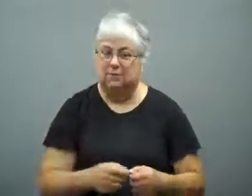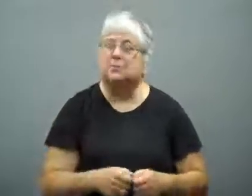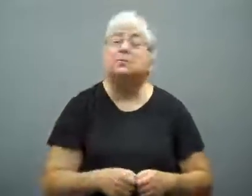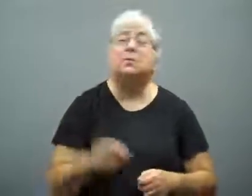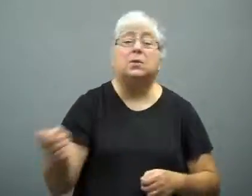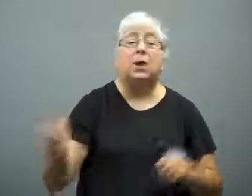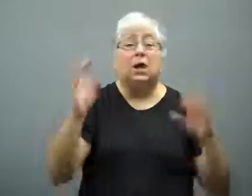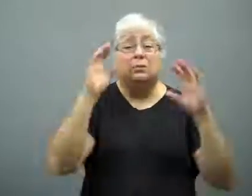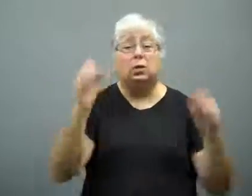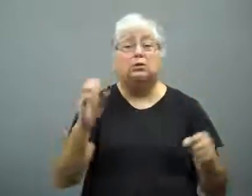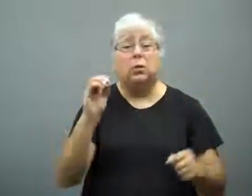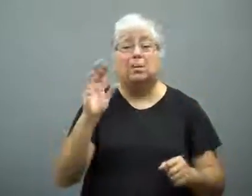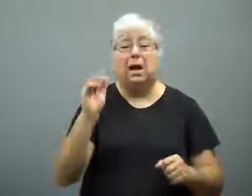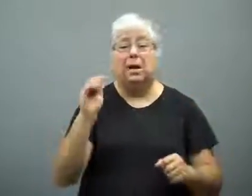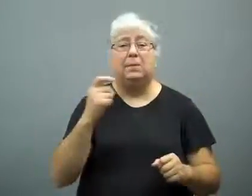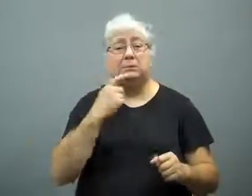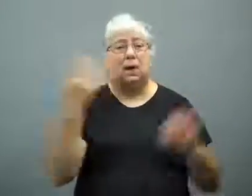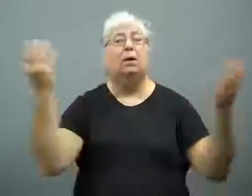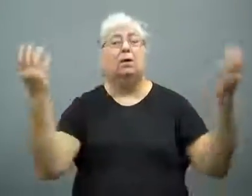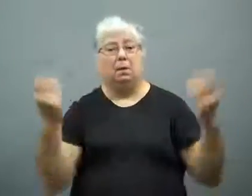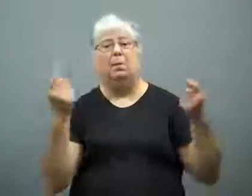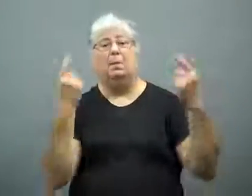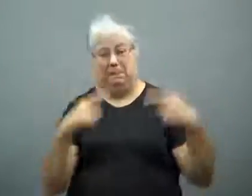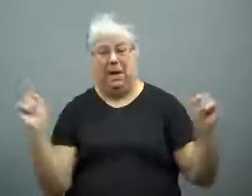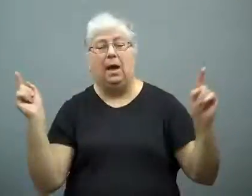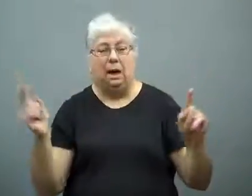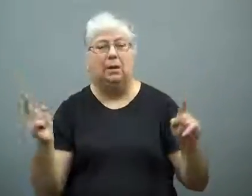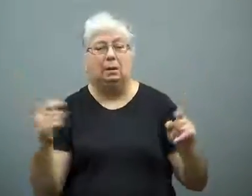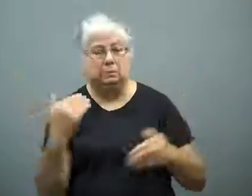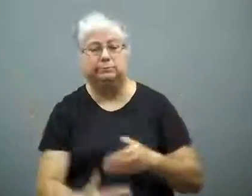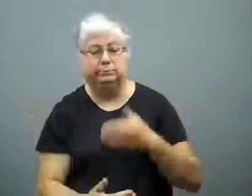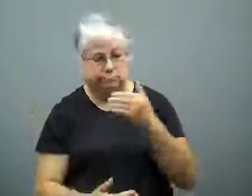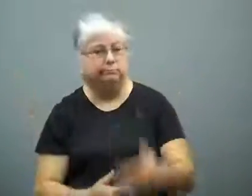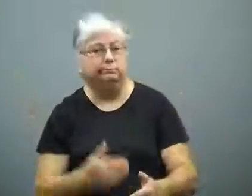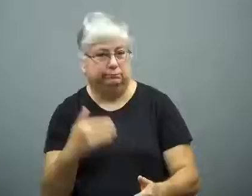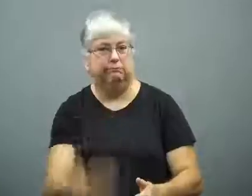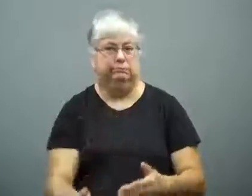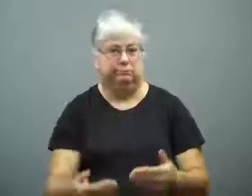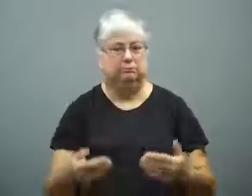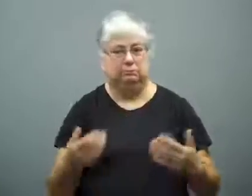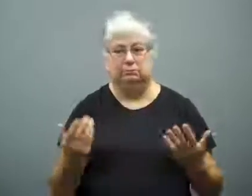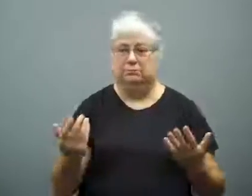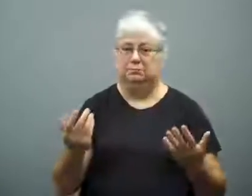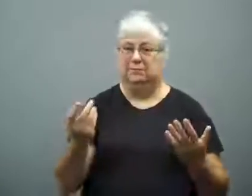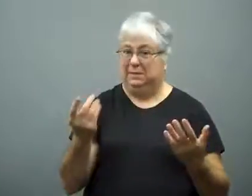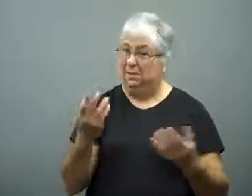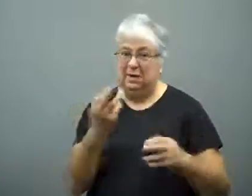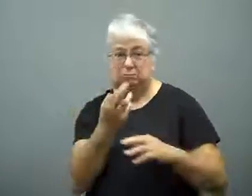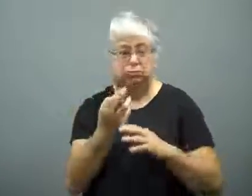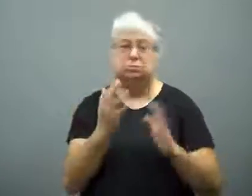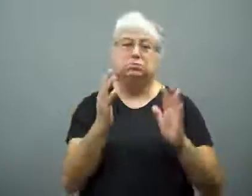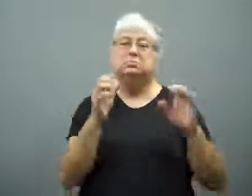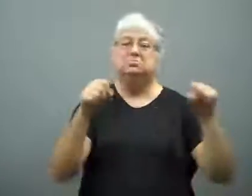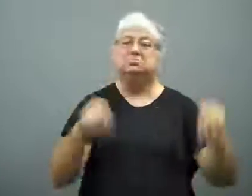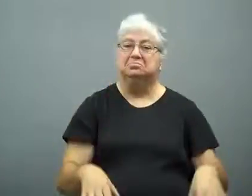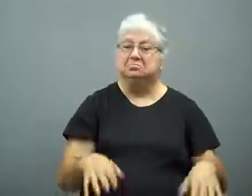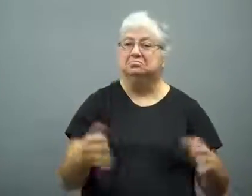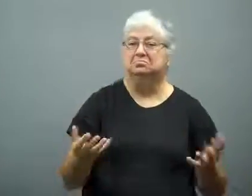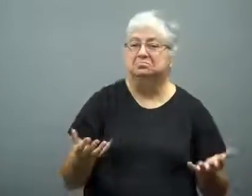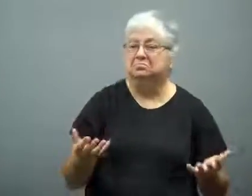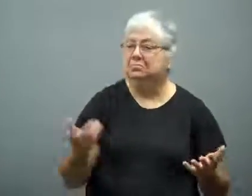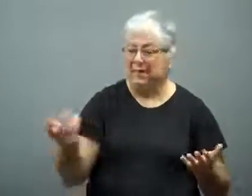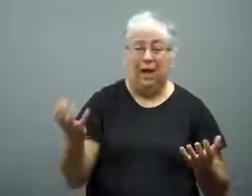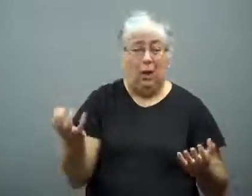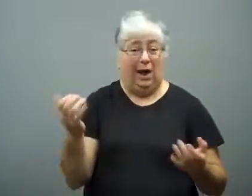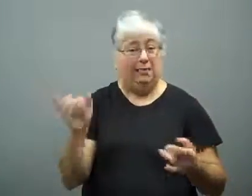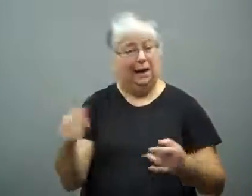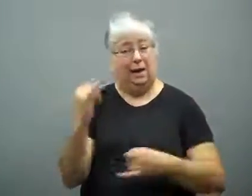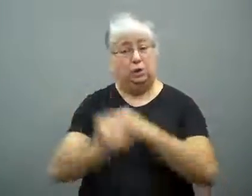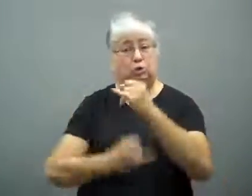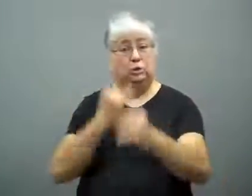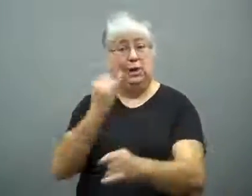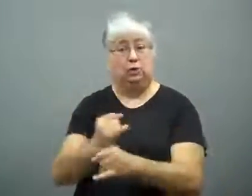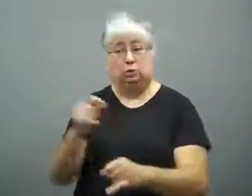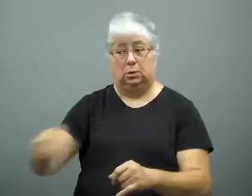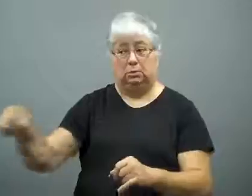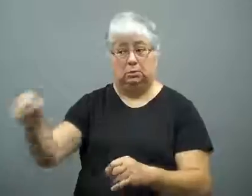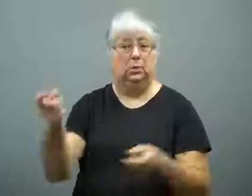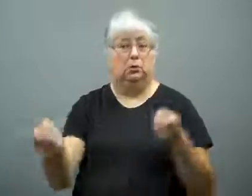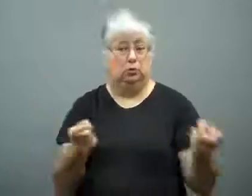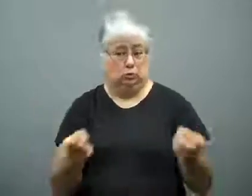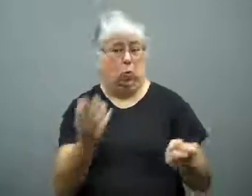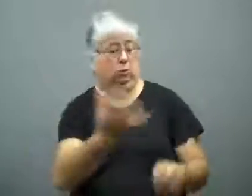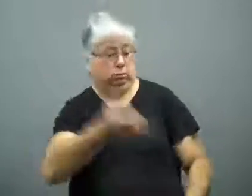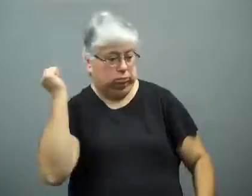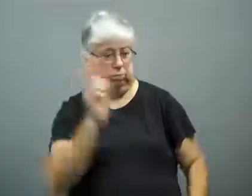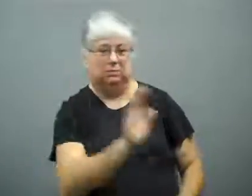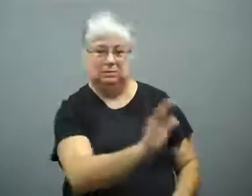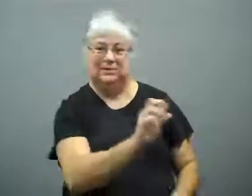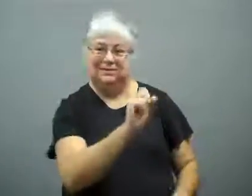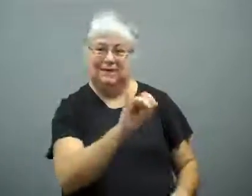President Obama lauded the plan as a sign of progress